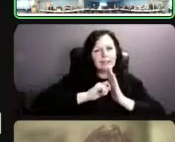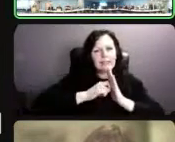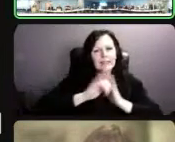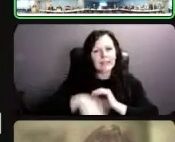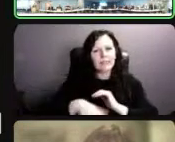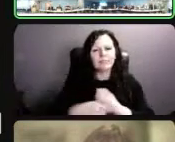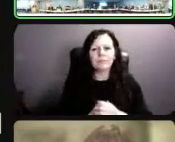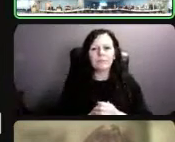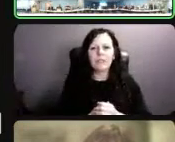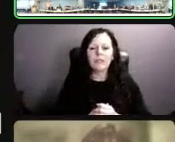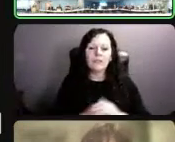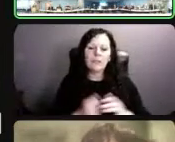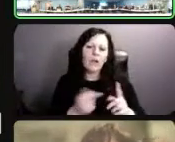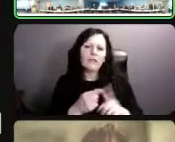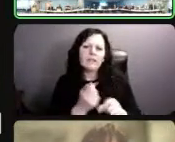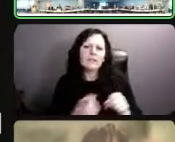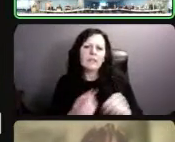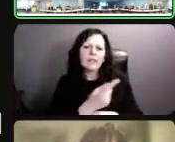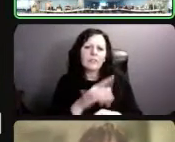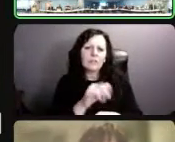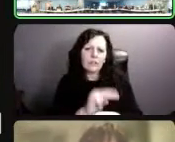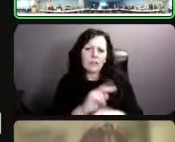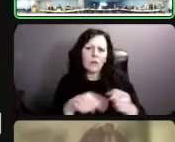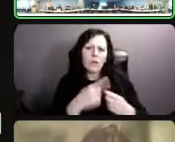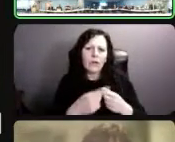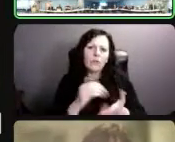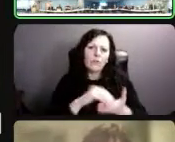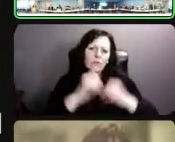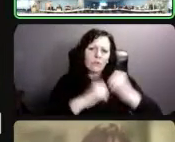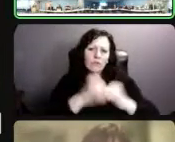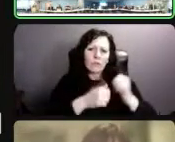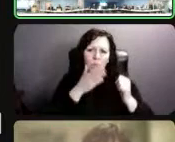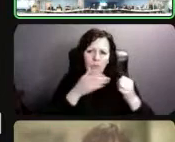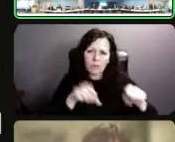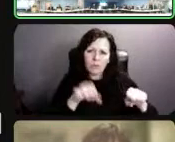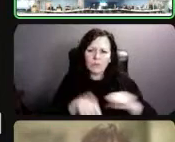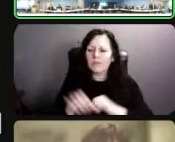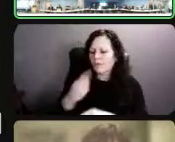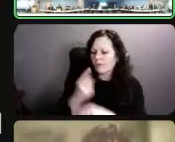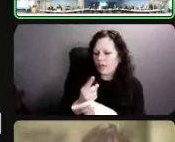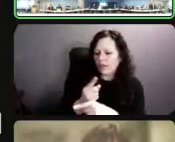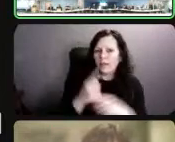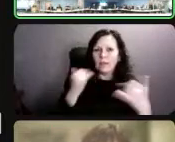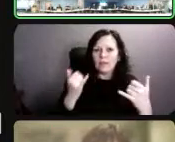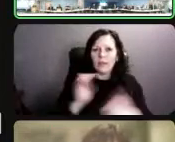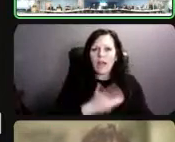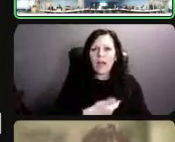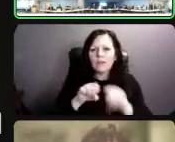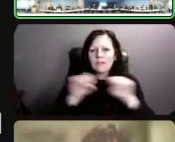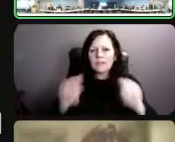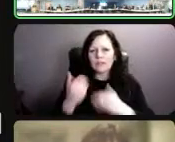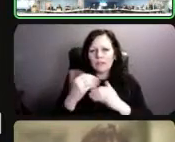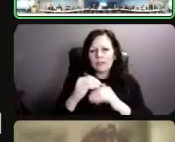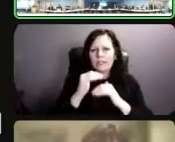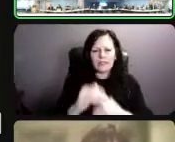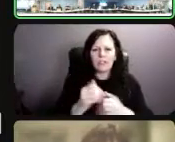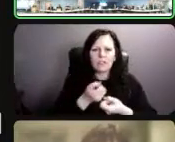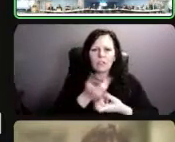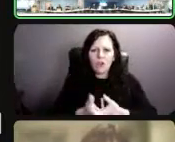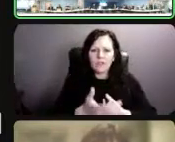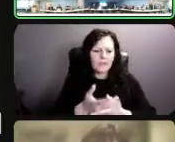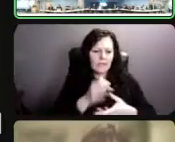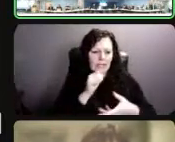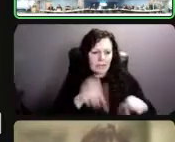DO THAT.